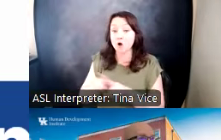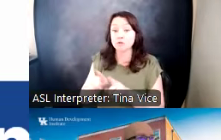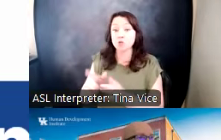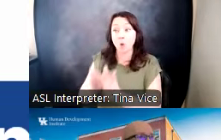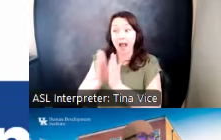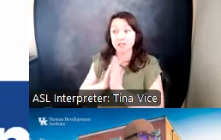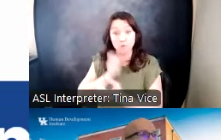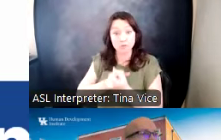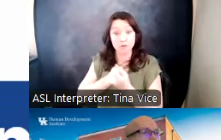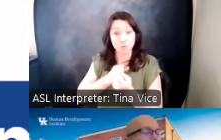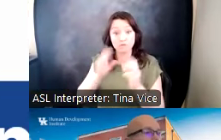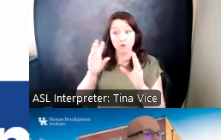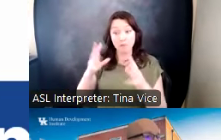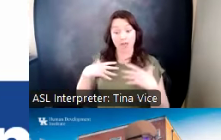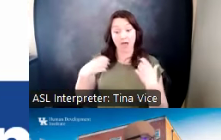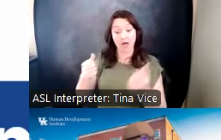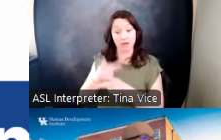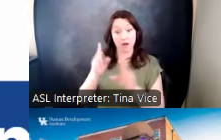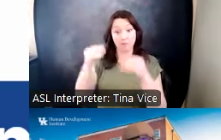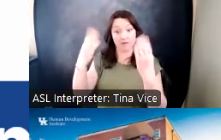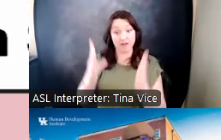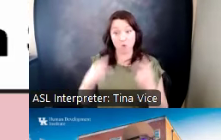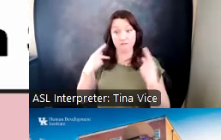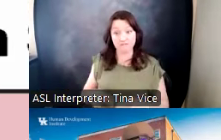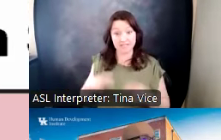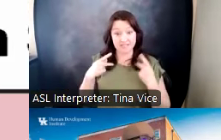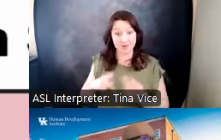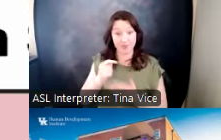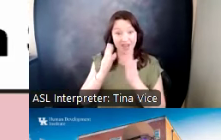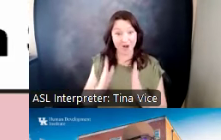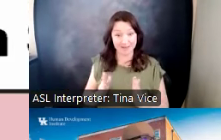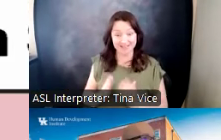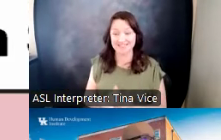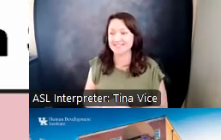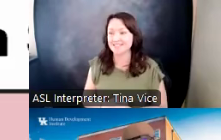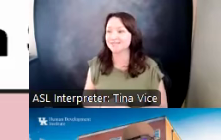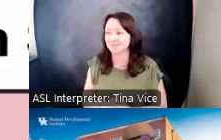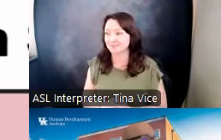care provider or physical therapist. Yeah. And this resource in this slide